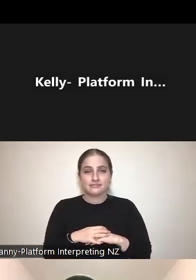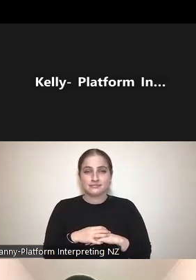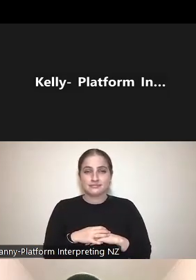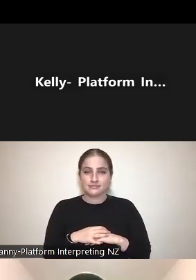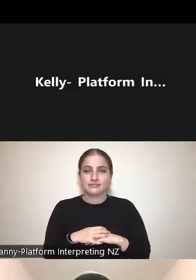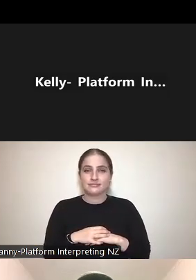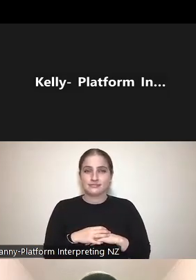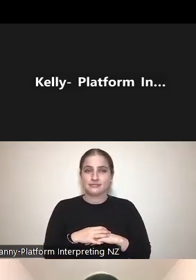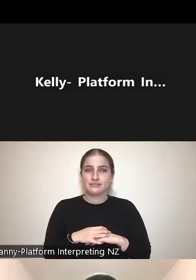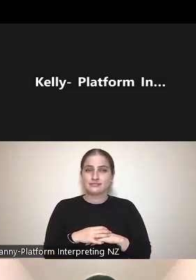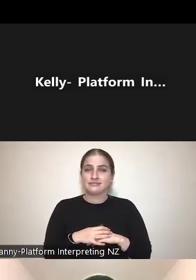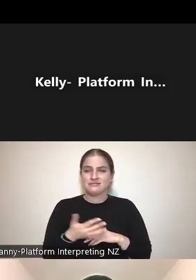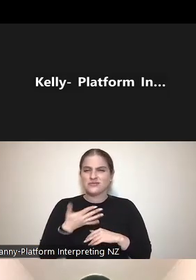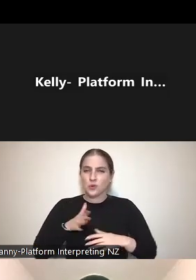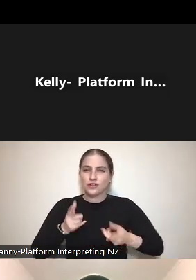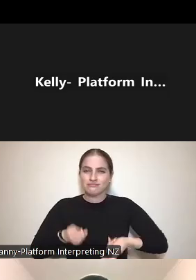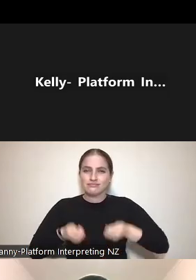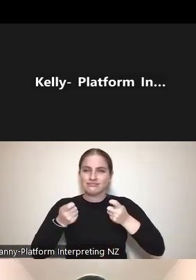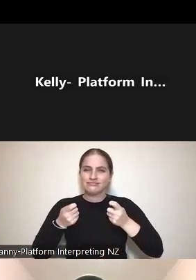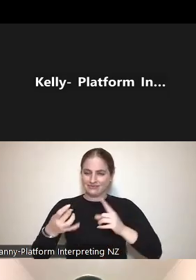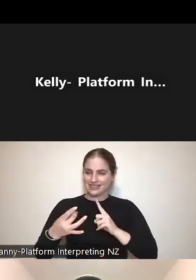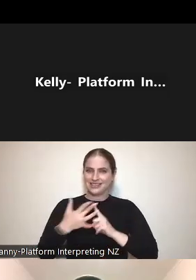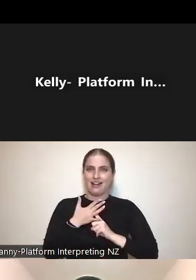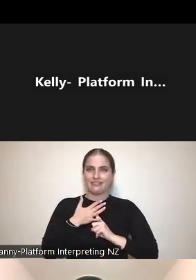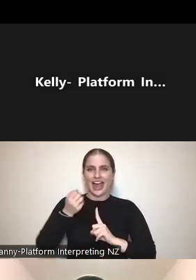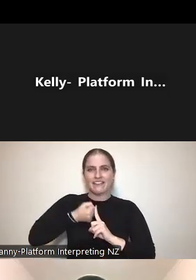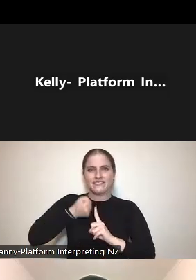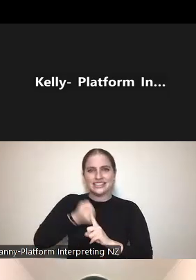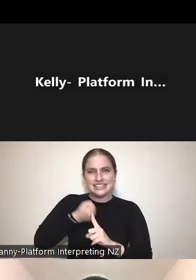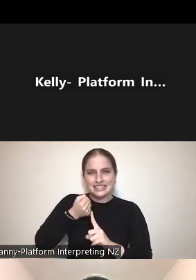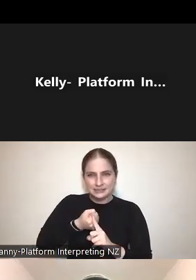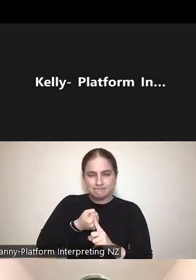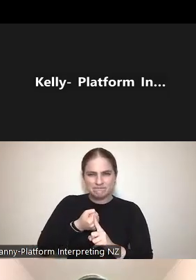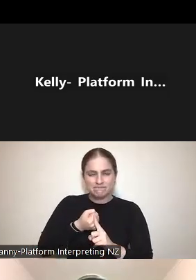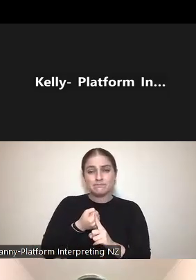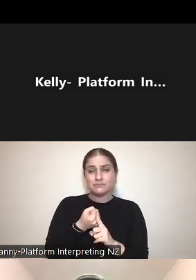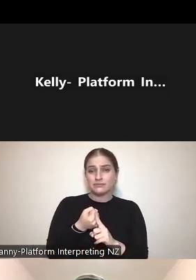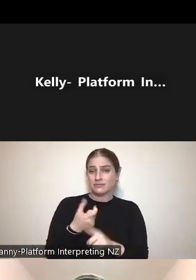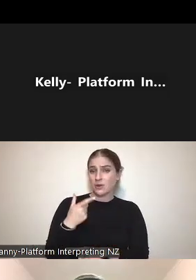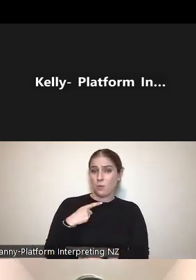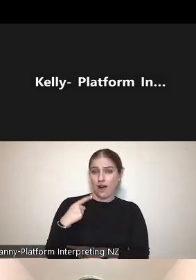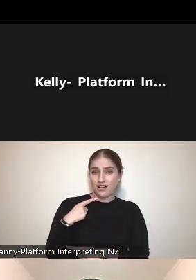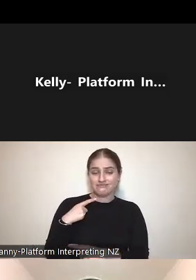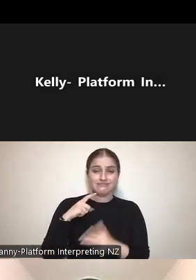self-advocacy, because as disabled artists and actors,